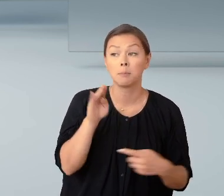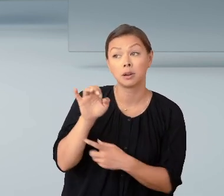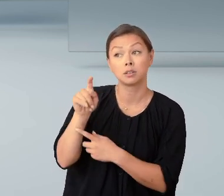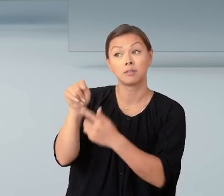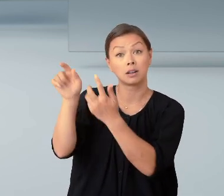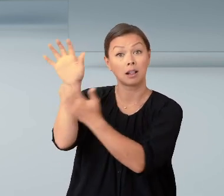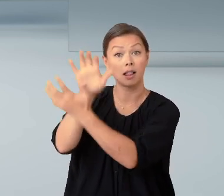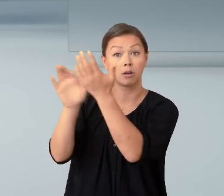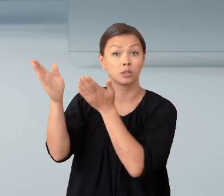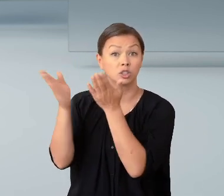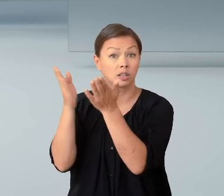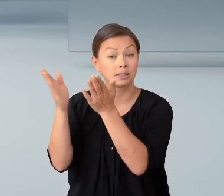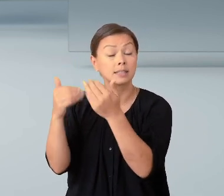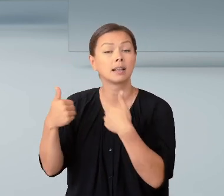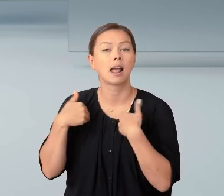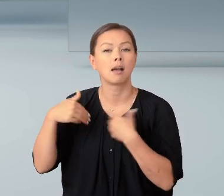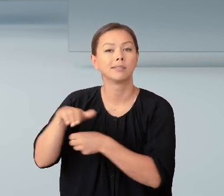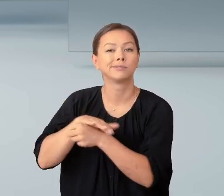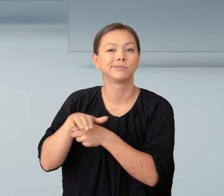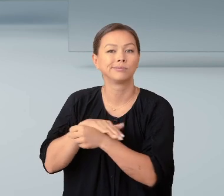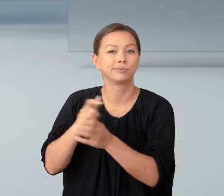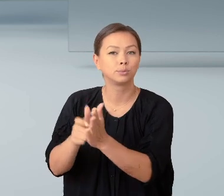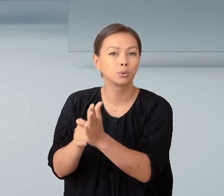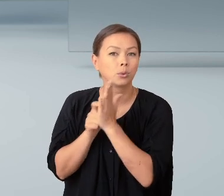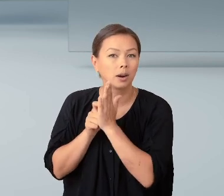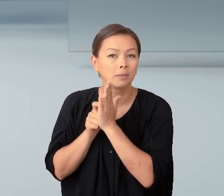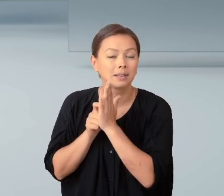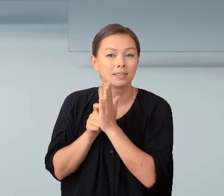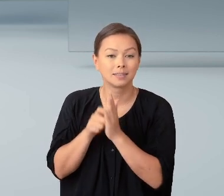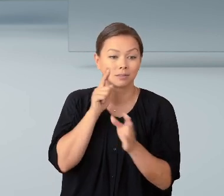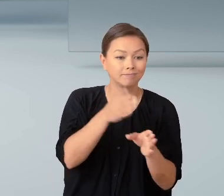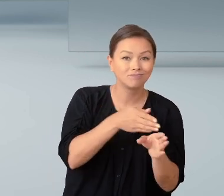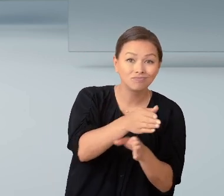can meet regulatory requirements and localization compliance quickly